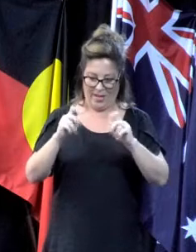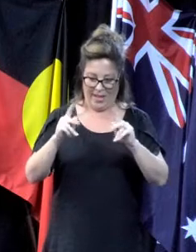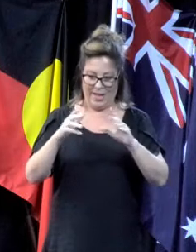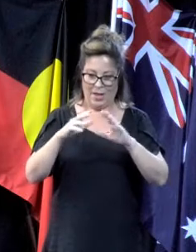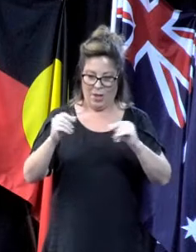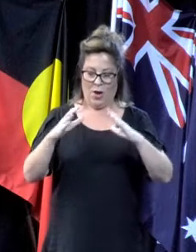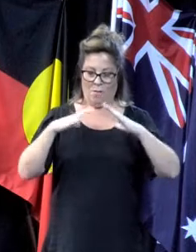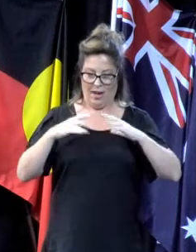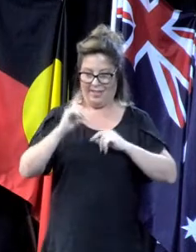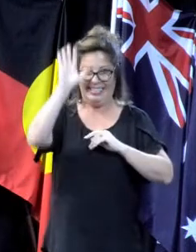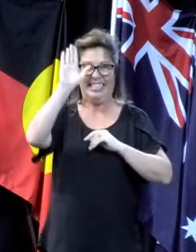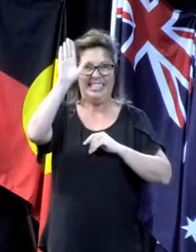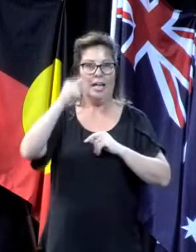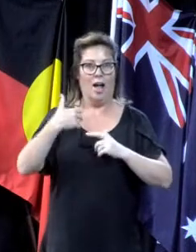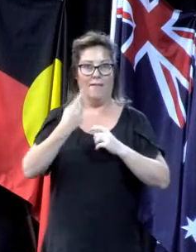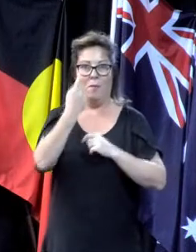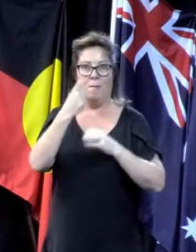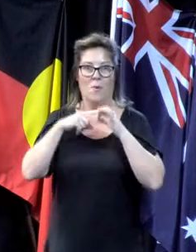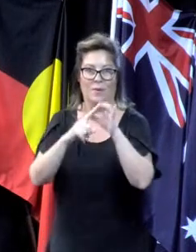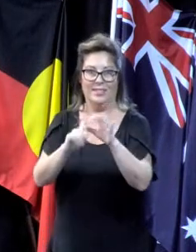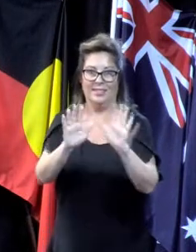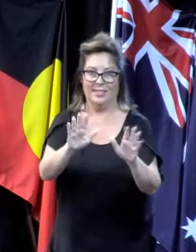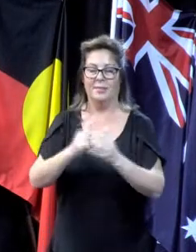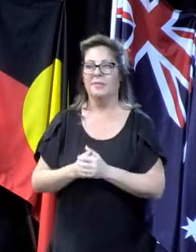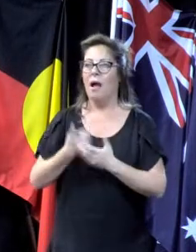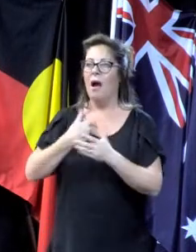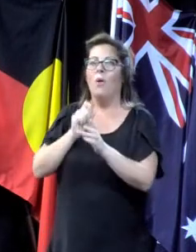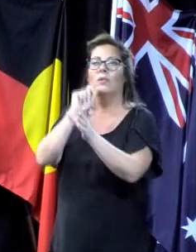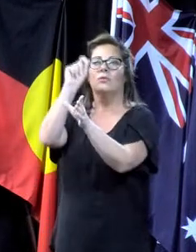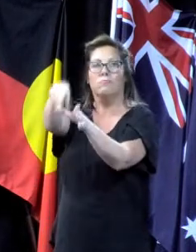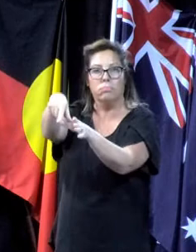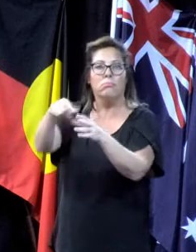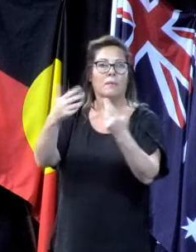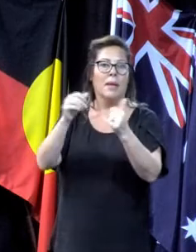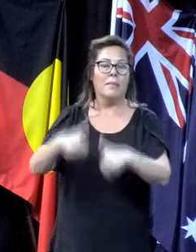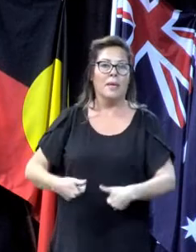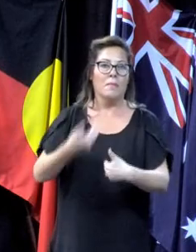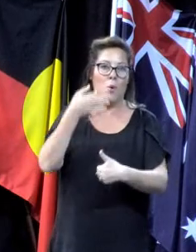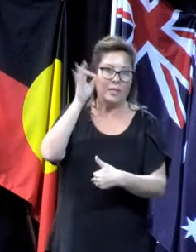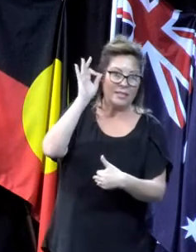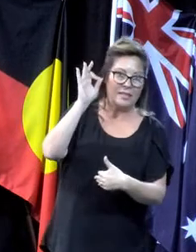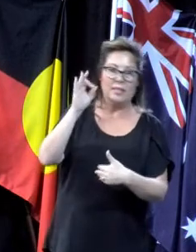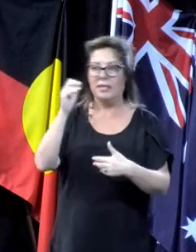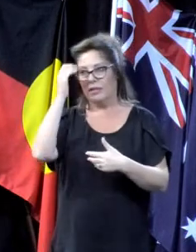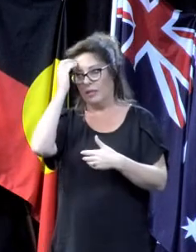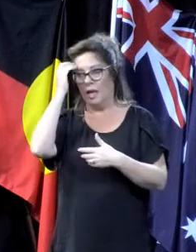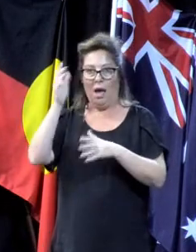Sorry, just a question I want you to think about over the morning tea adjournment. And I certainly don't want an immediate answer.